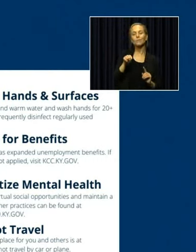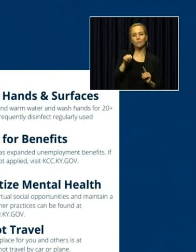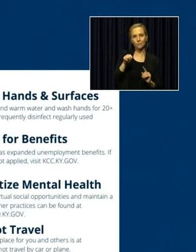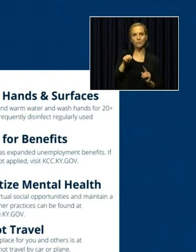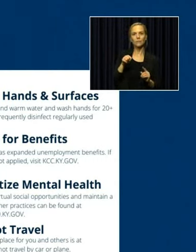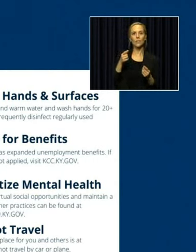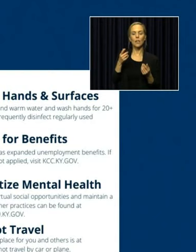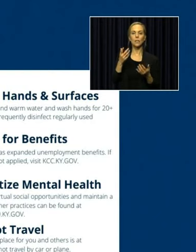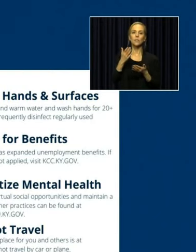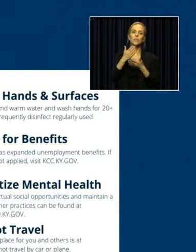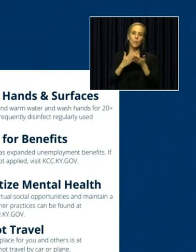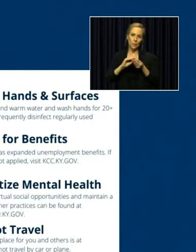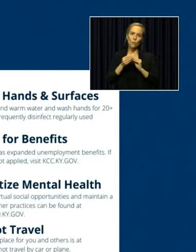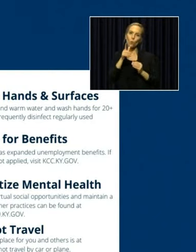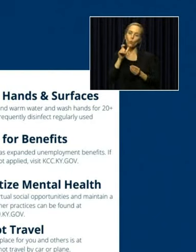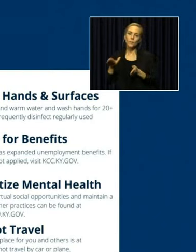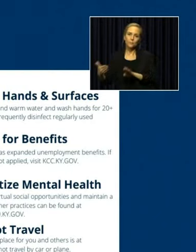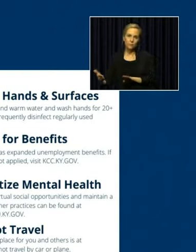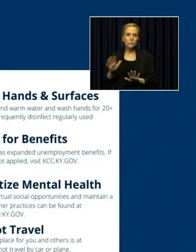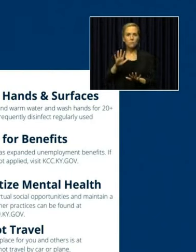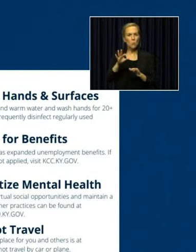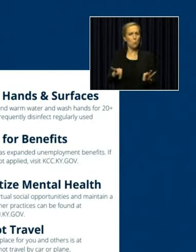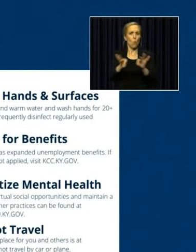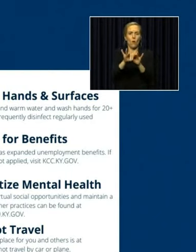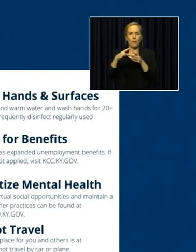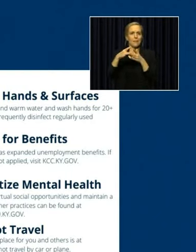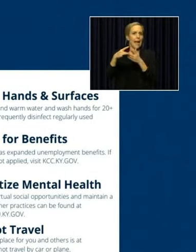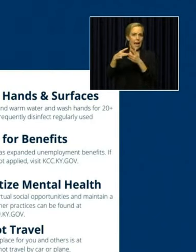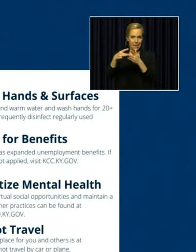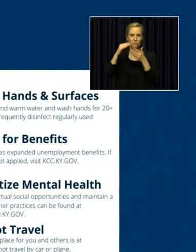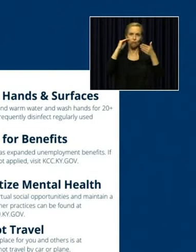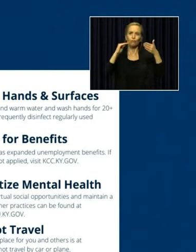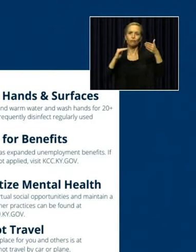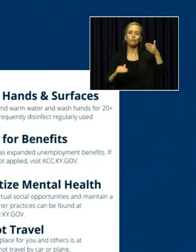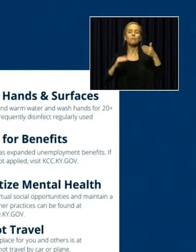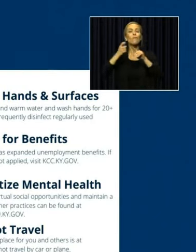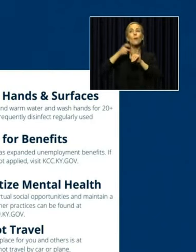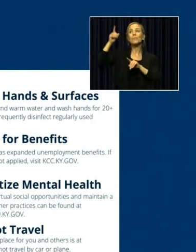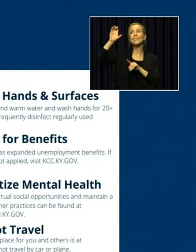OTHER GENERATIONS FACED. WE KNOW IT'S NOT YEARS. IT'S MONTHS. WE JUST CAN'T TELL YOU EXACTLY